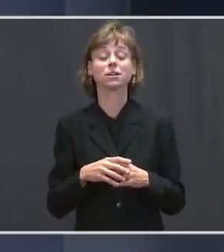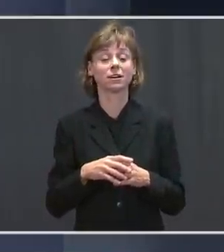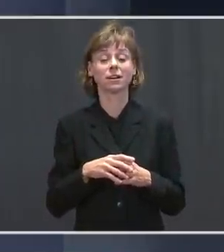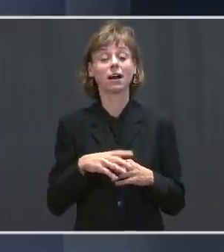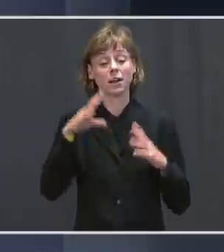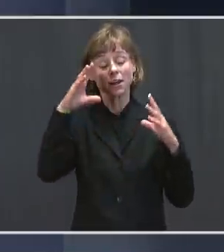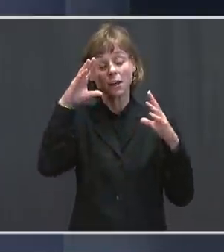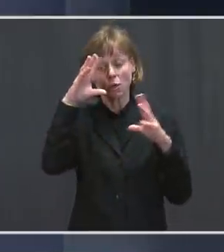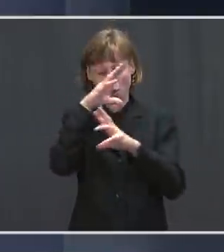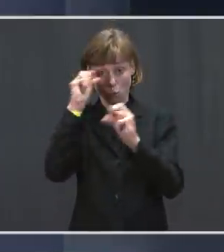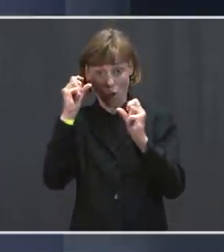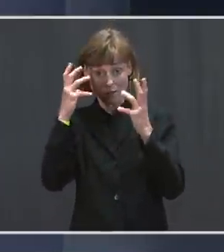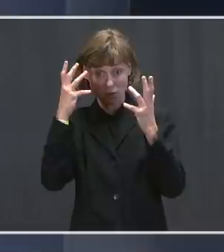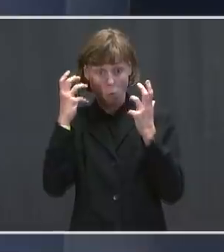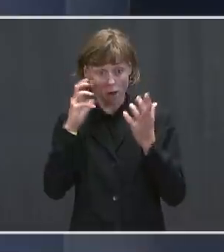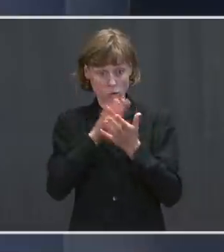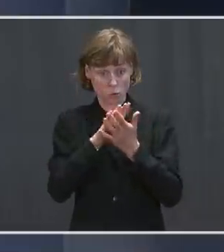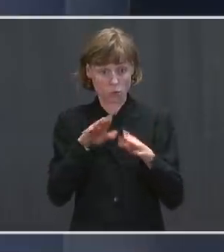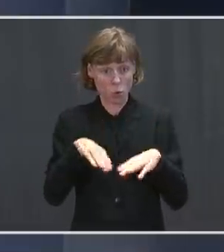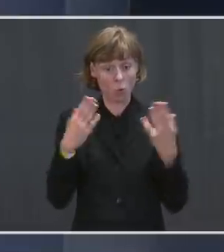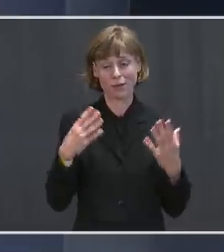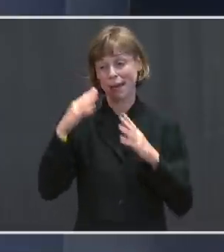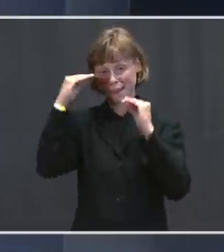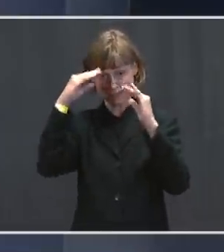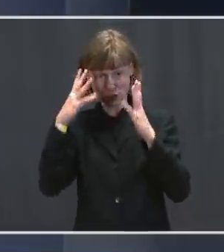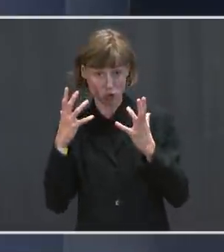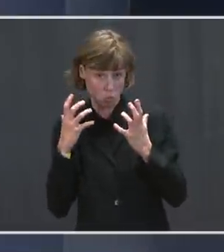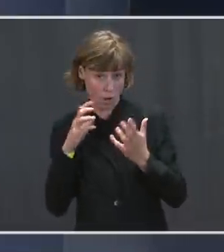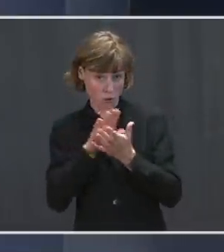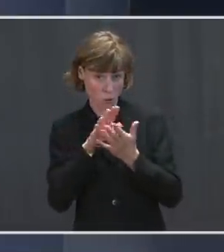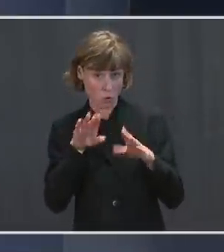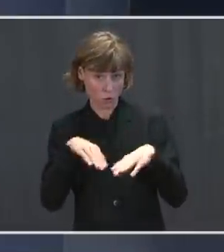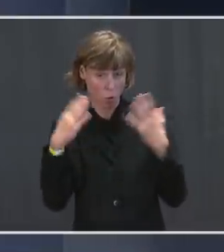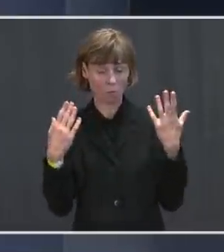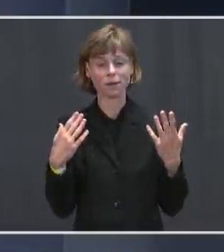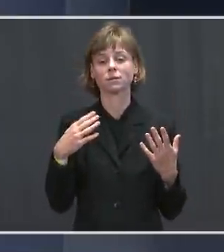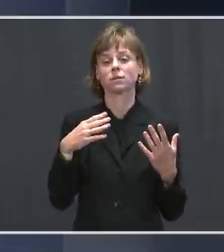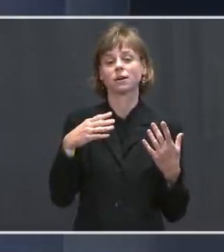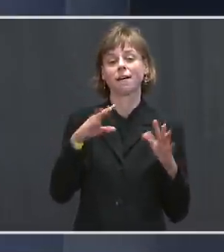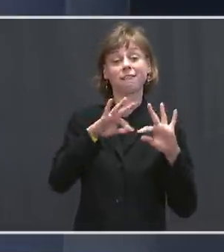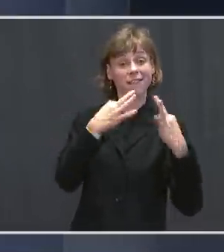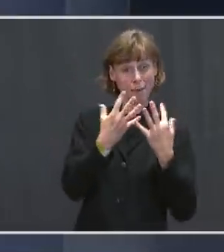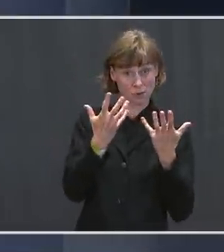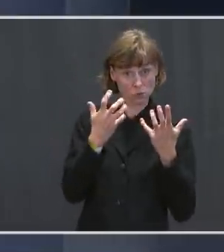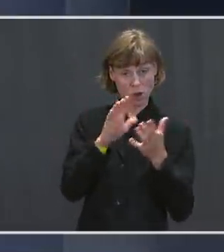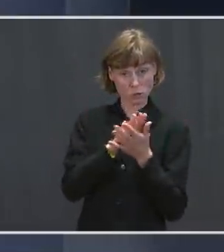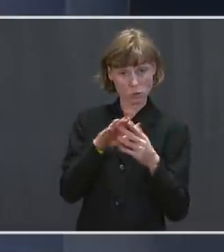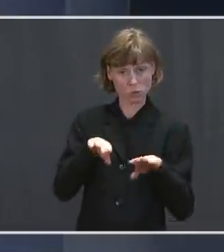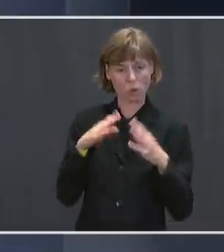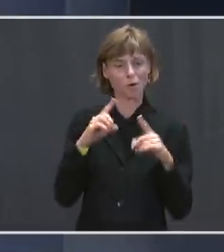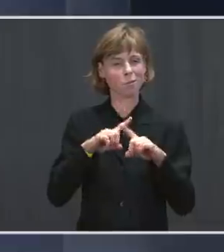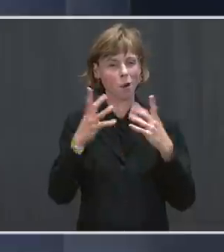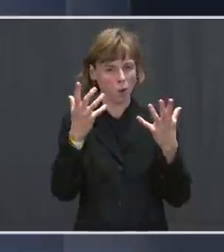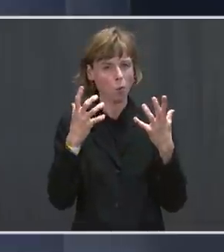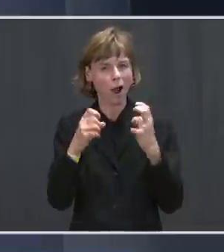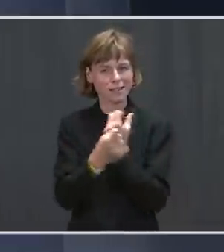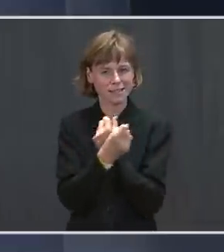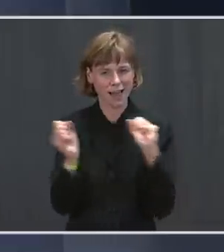Families want schools to be open. But we want to do it safely. And I'm not sure that any parent in this country would disagree with wanting their kids to go to school